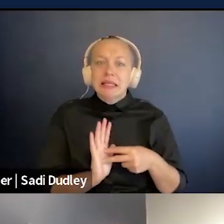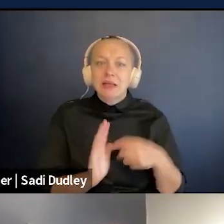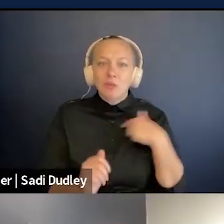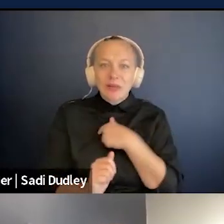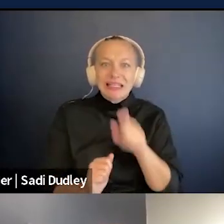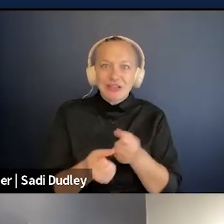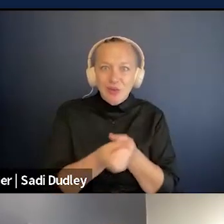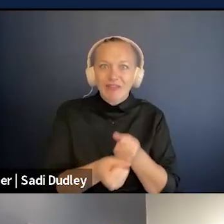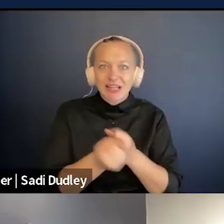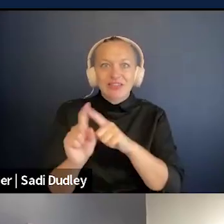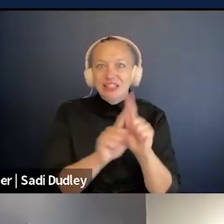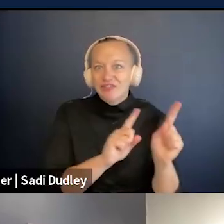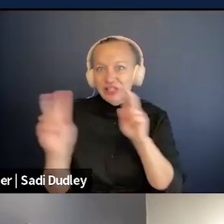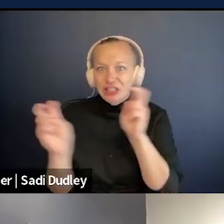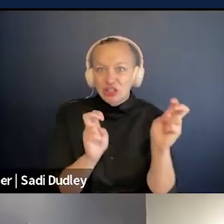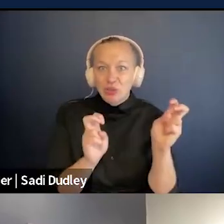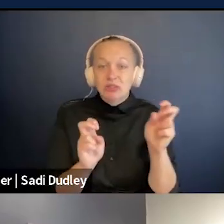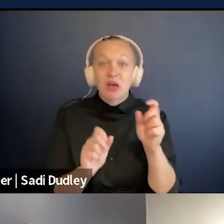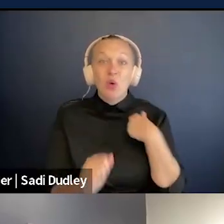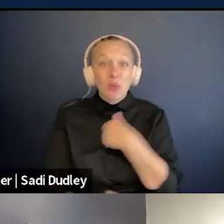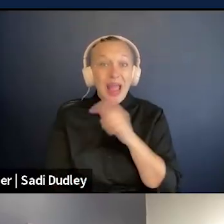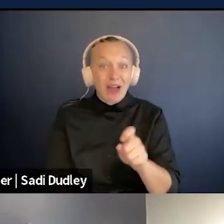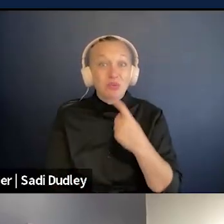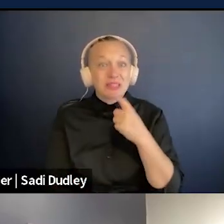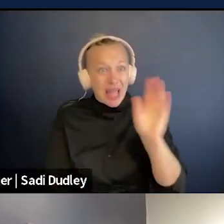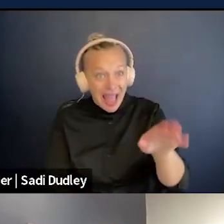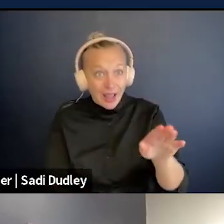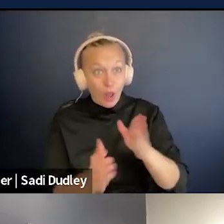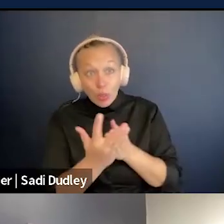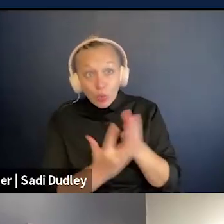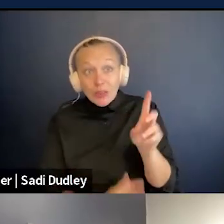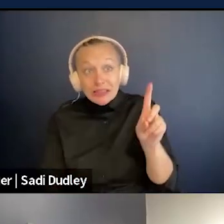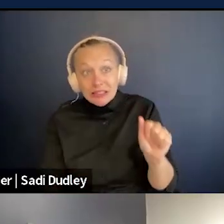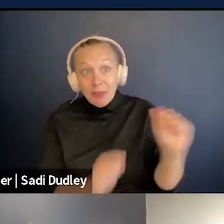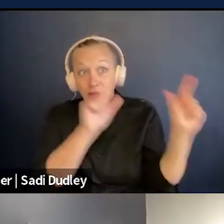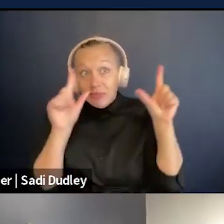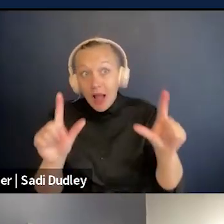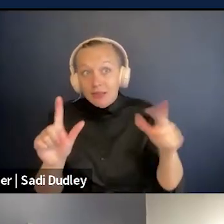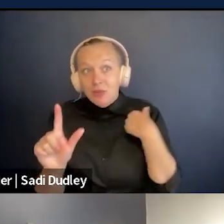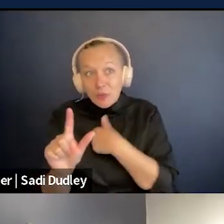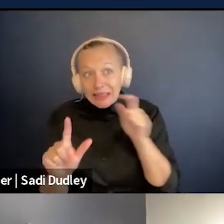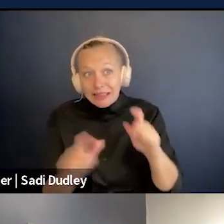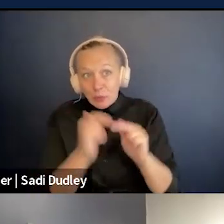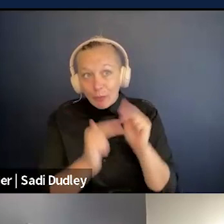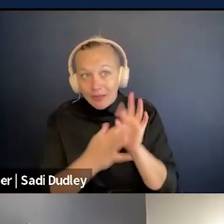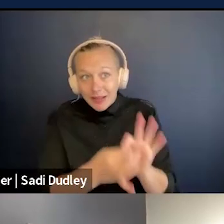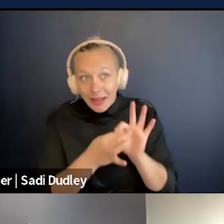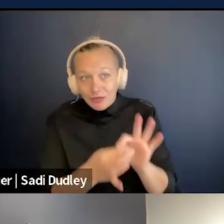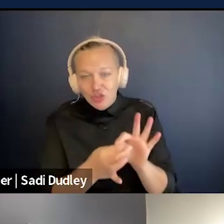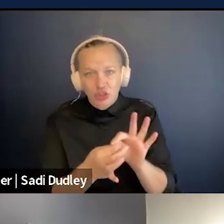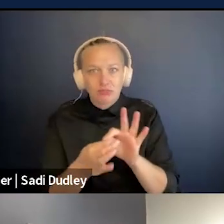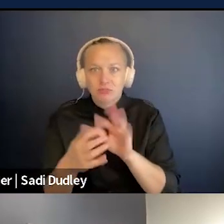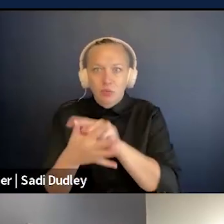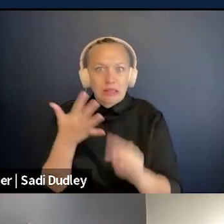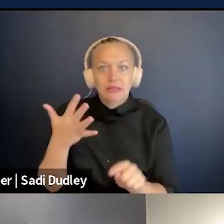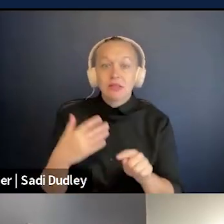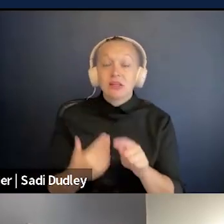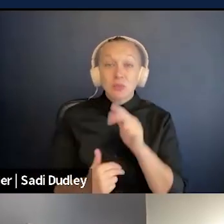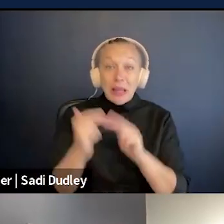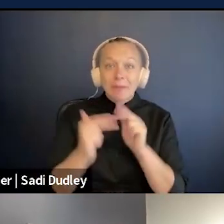Through a disability lens, we can build… that allows us to build connection and relationship with other groups, right, so that we can, like, build coalition together.